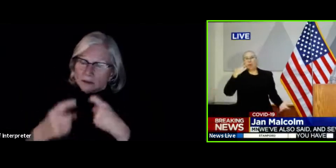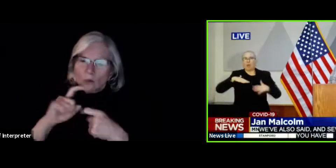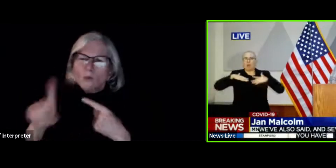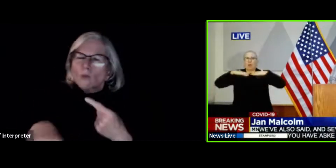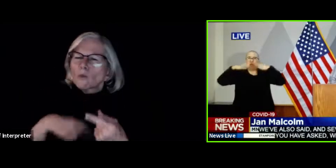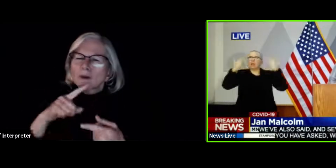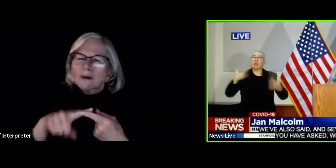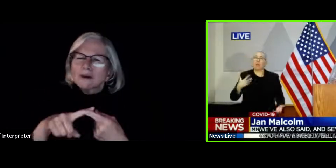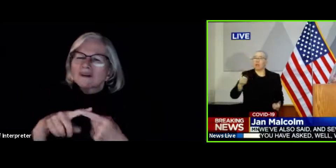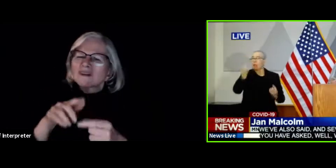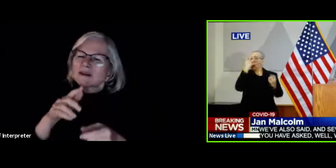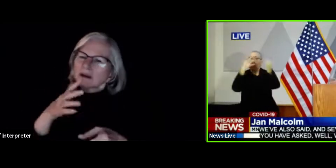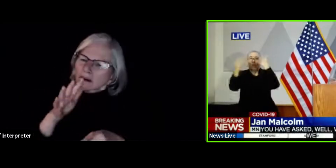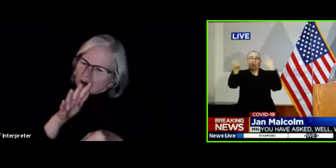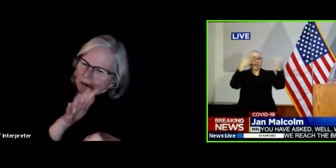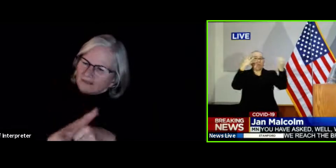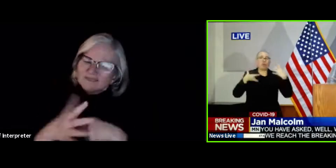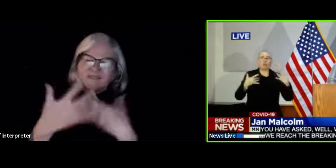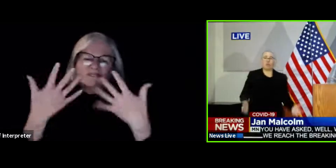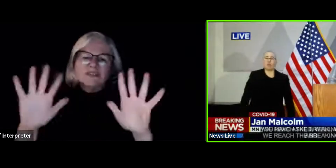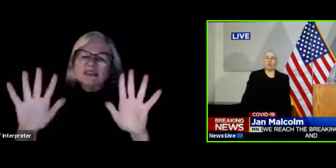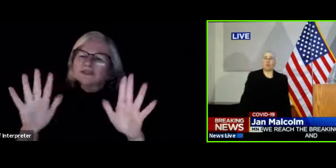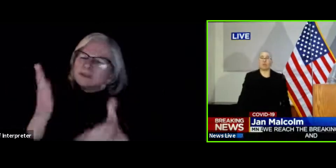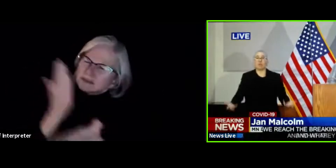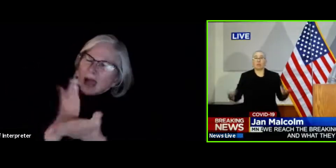REALLY, THERE IS NO BREAKING POINT. THEY WILL CONTINUE TO